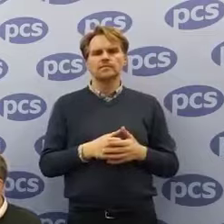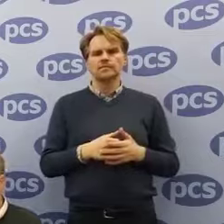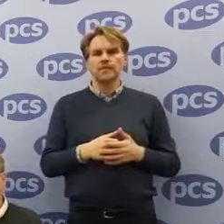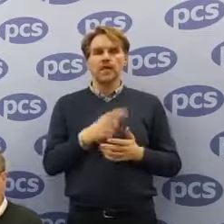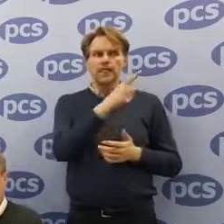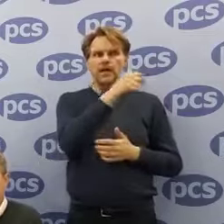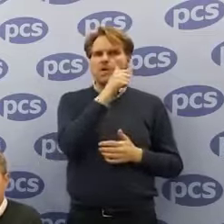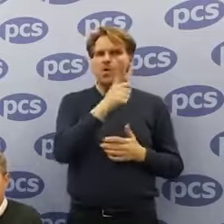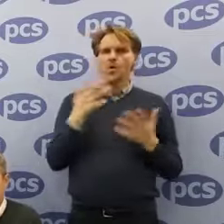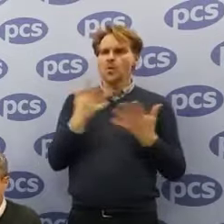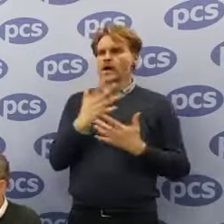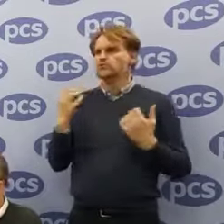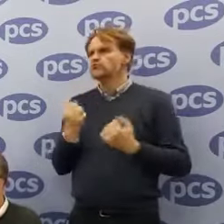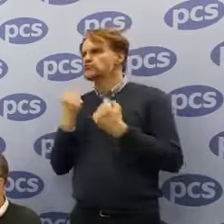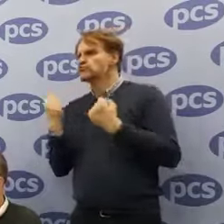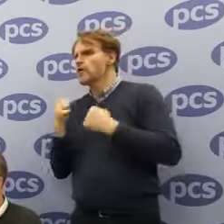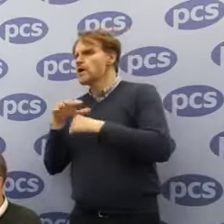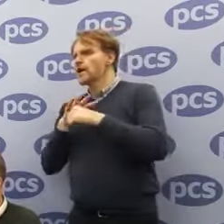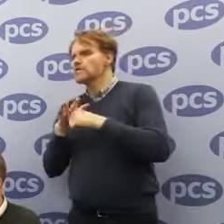we were weak and that's not something particularly want the employer to know.